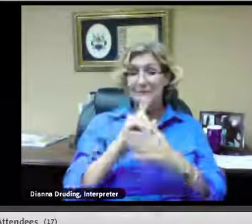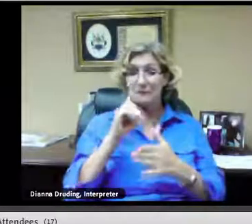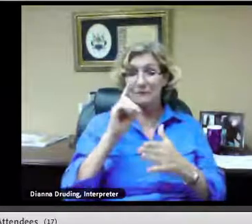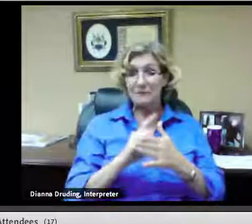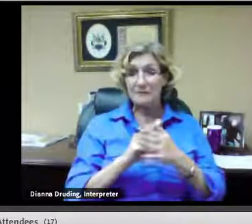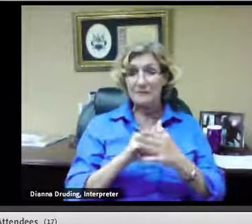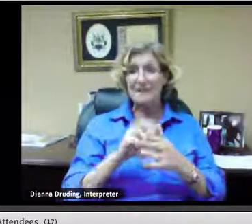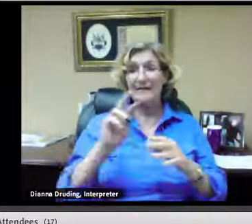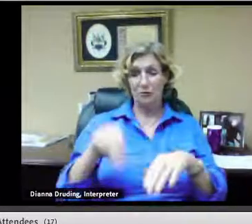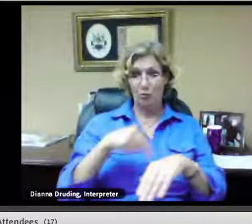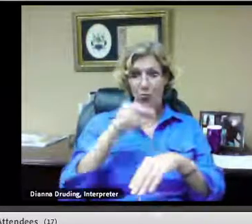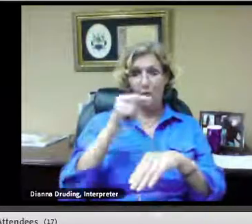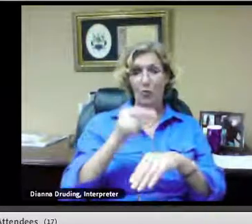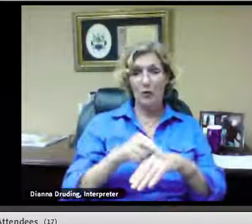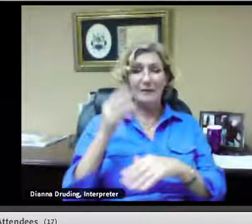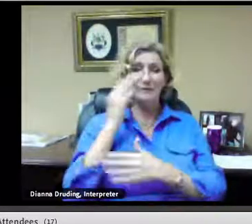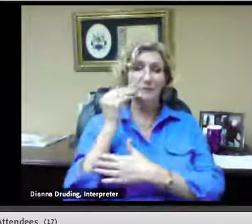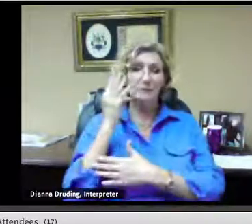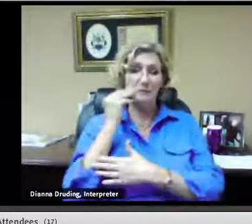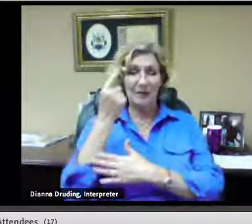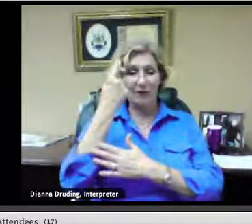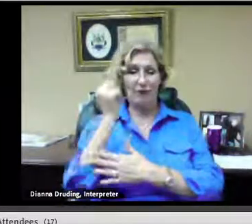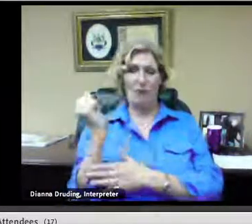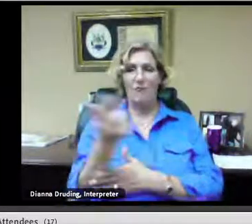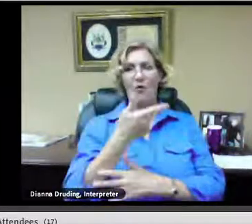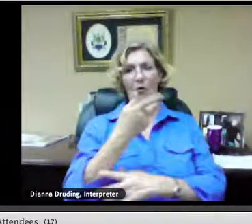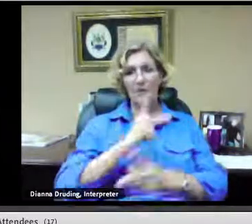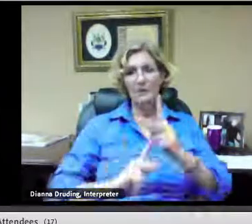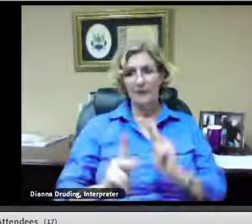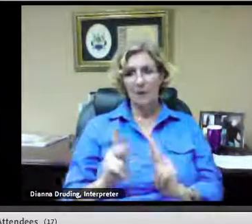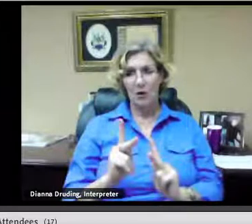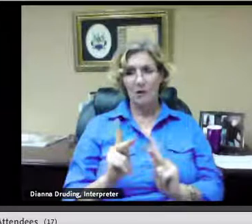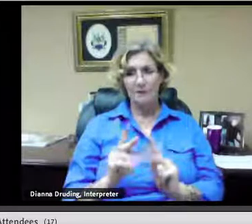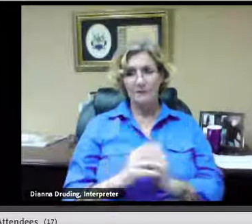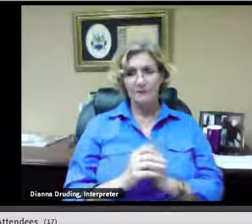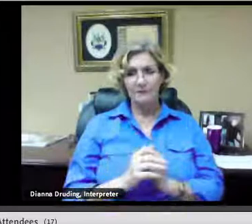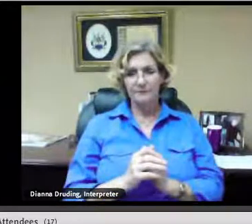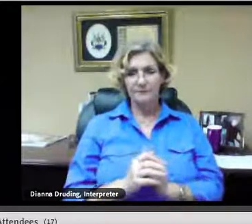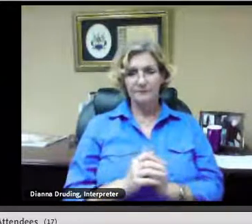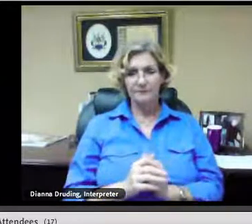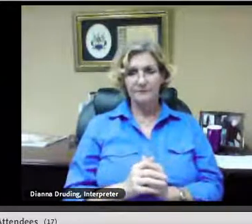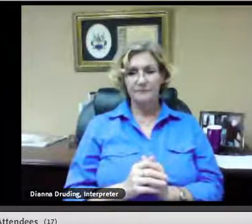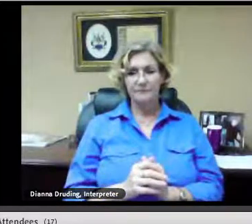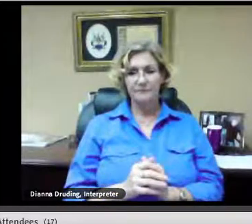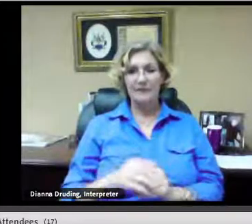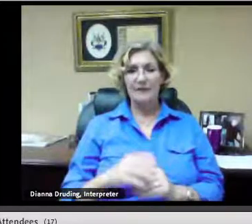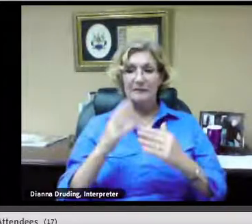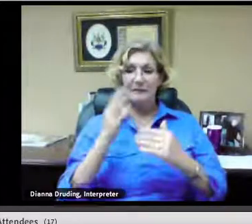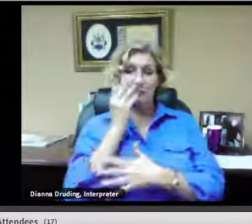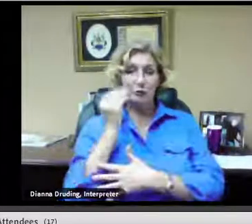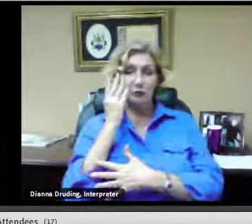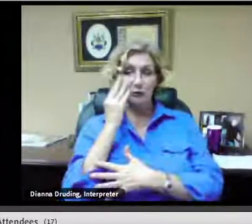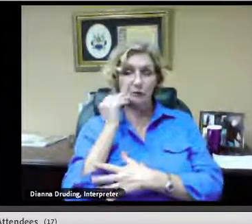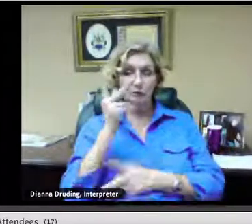And the experience of disability can be minimized by environments designed to accommodate, again, that word,